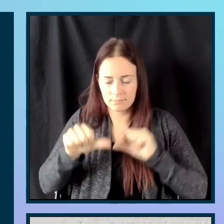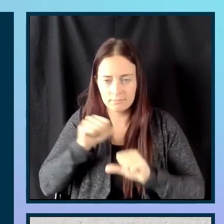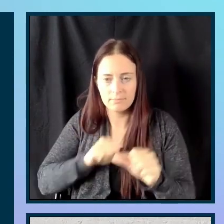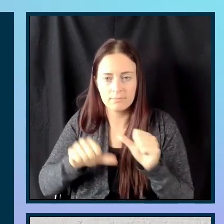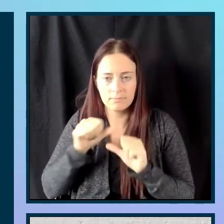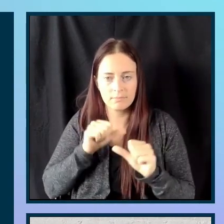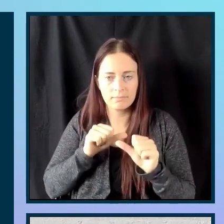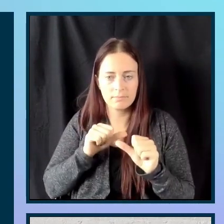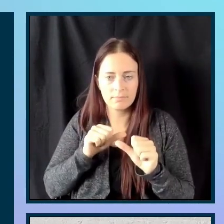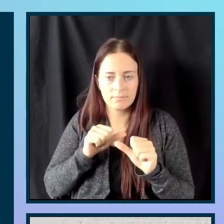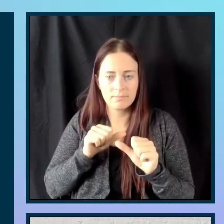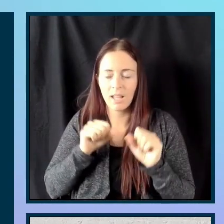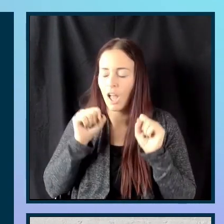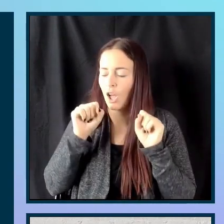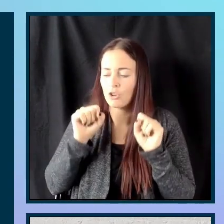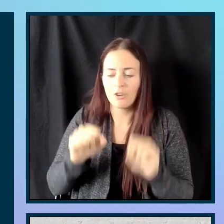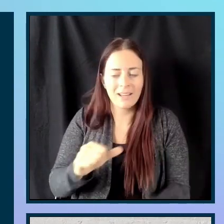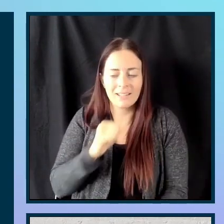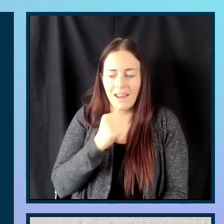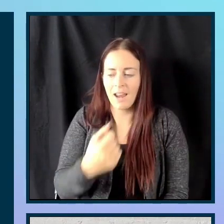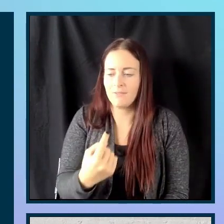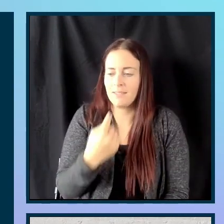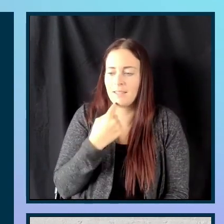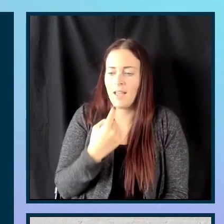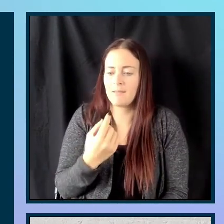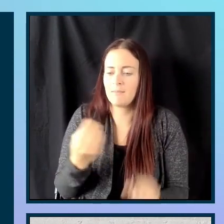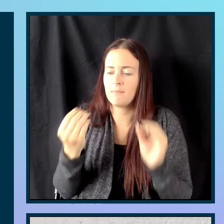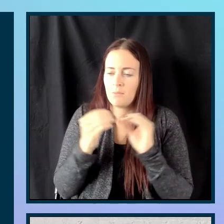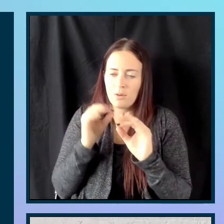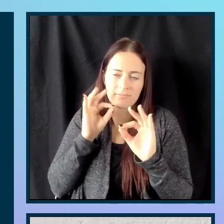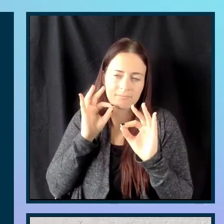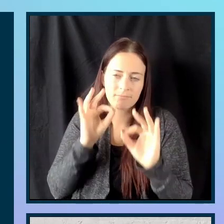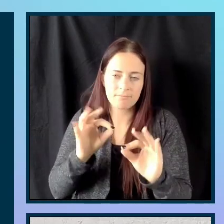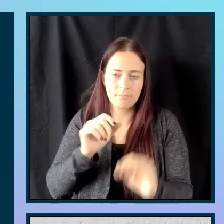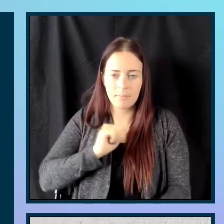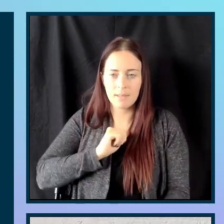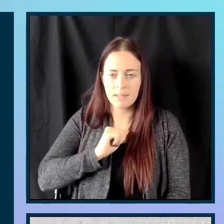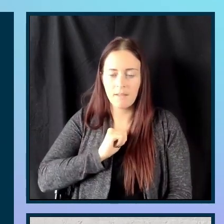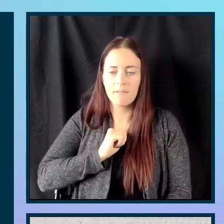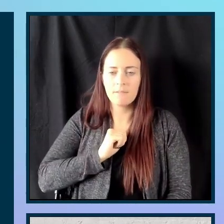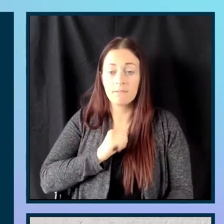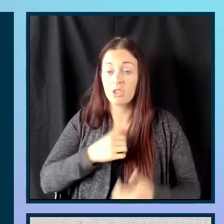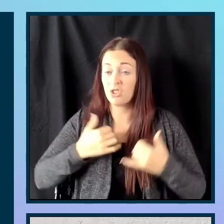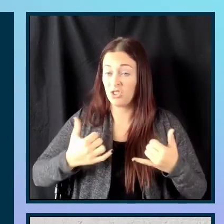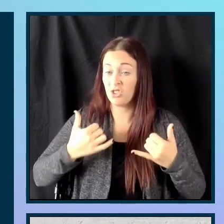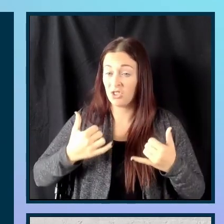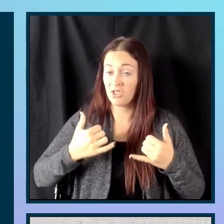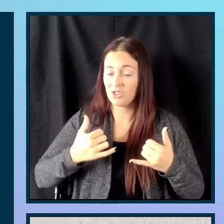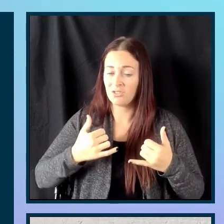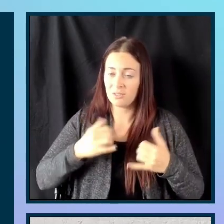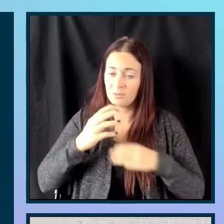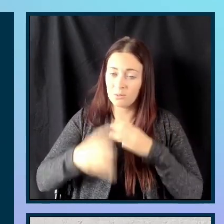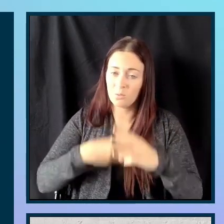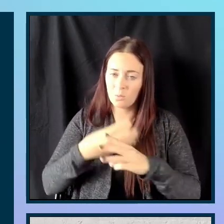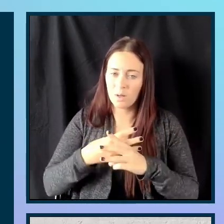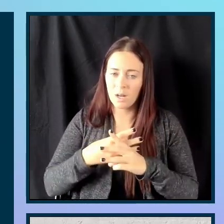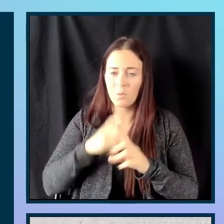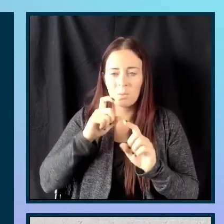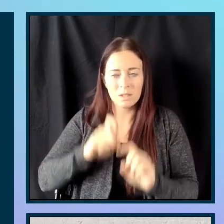I couldn't have said this better myself, and honestly, in these current times, it should encourage us to hold these words close to our hearts.